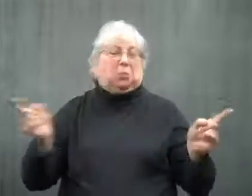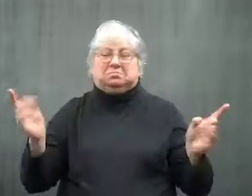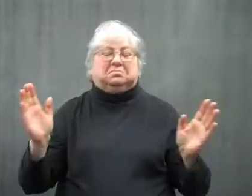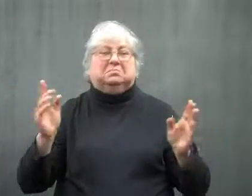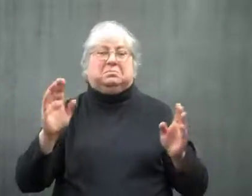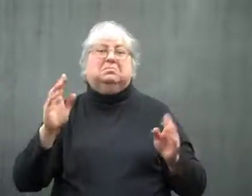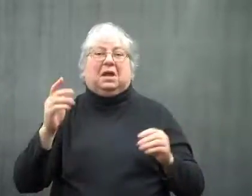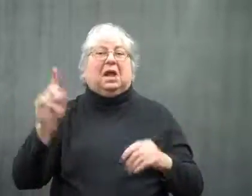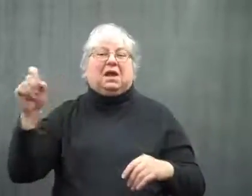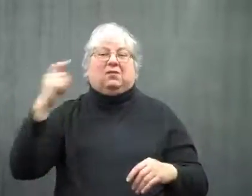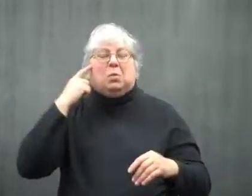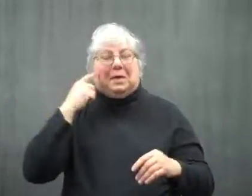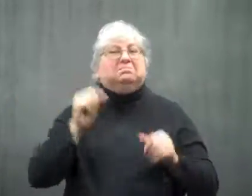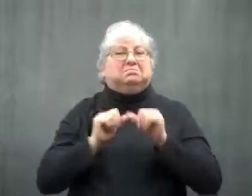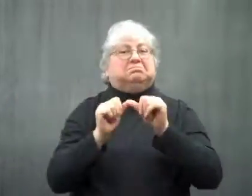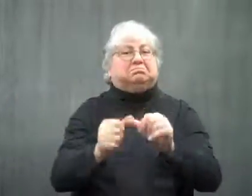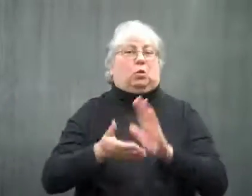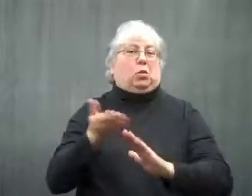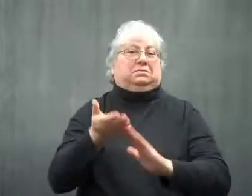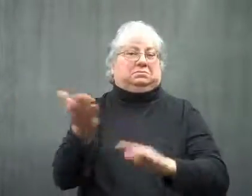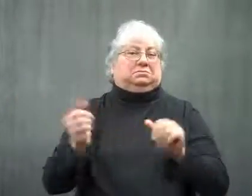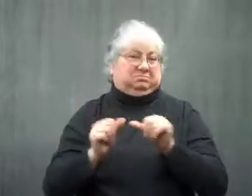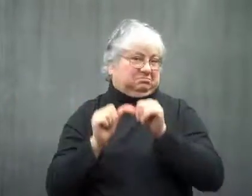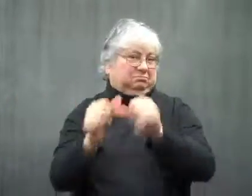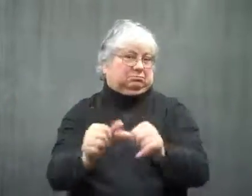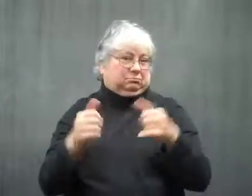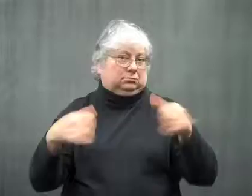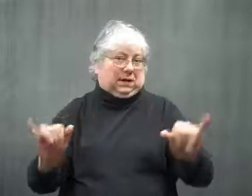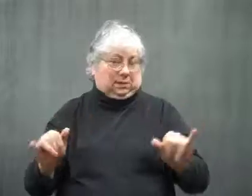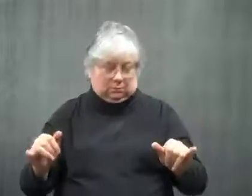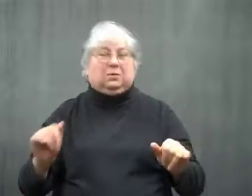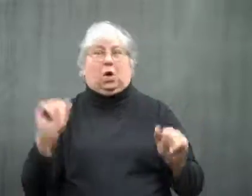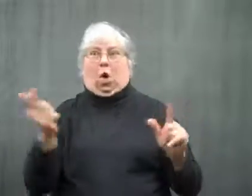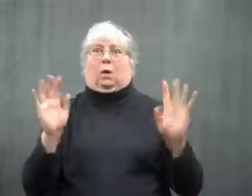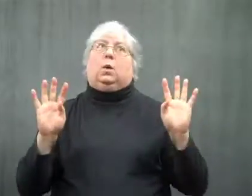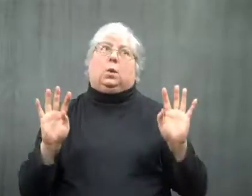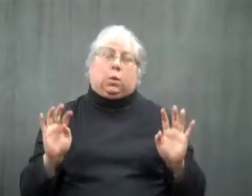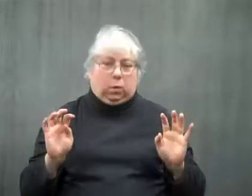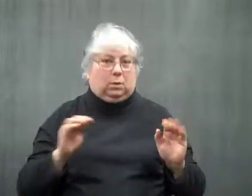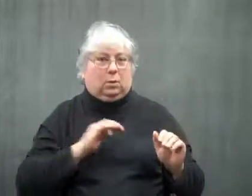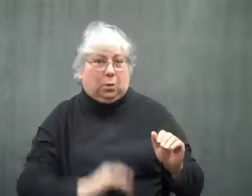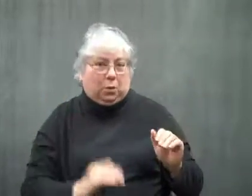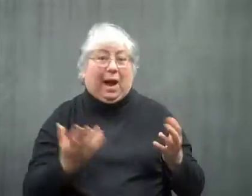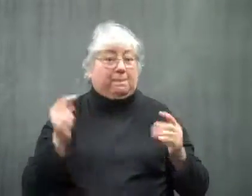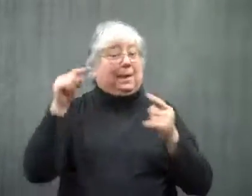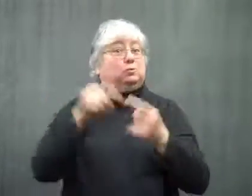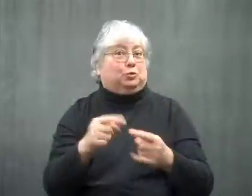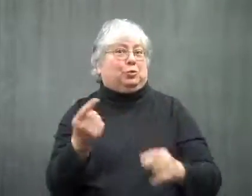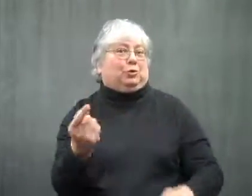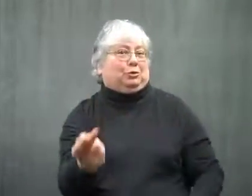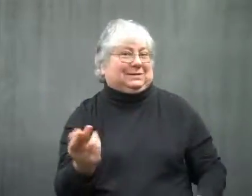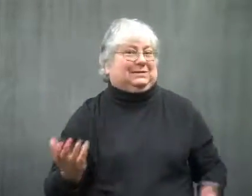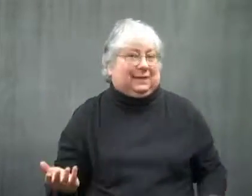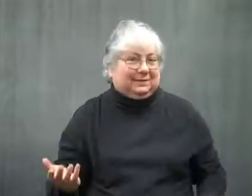said the government was still up and running. Everyone was relieved, but that's until Thursday.